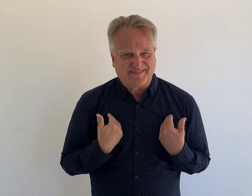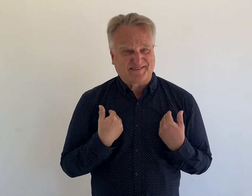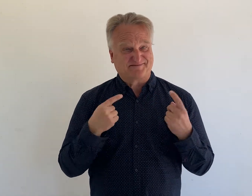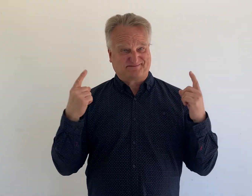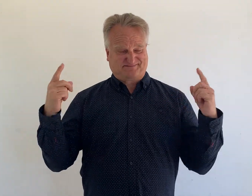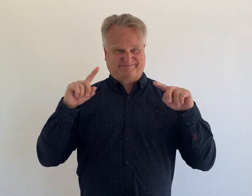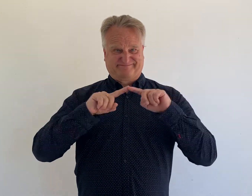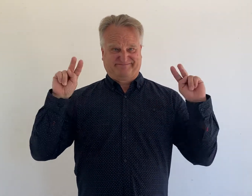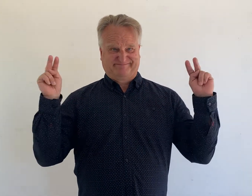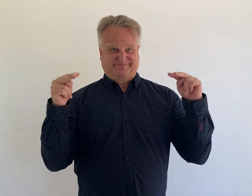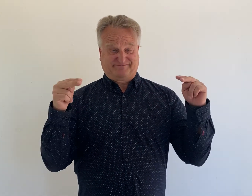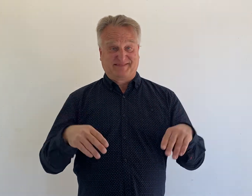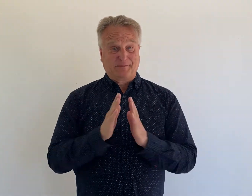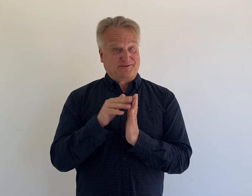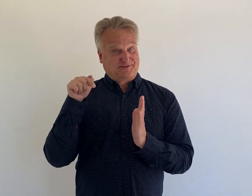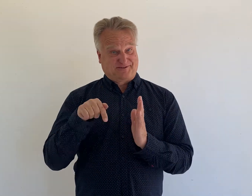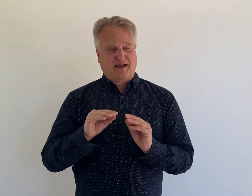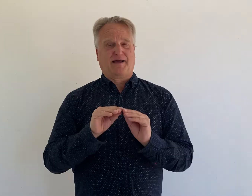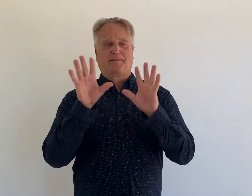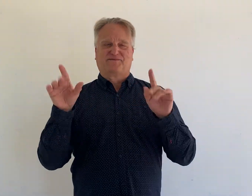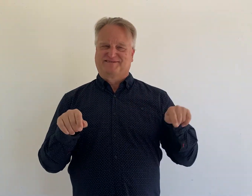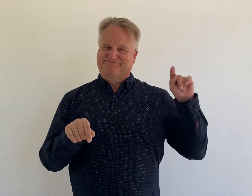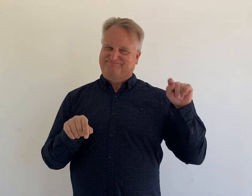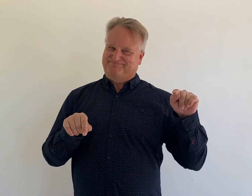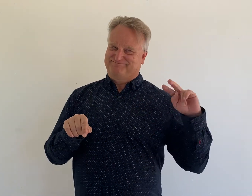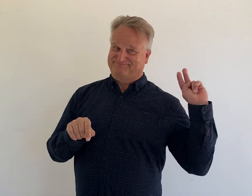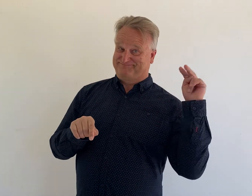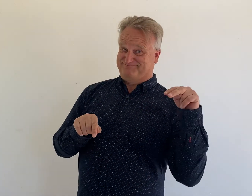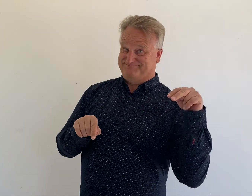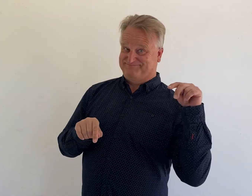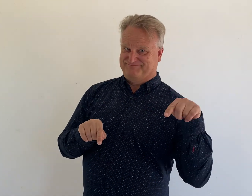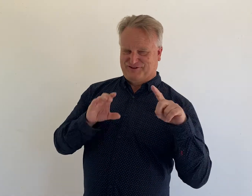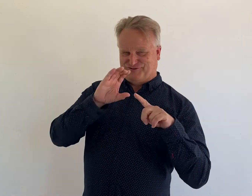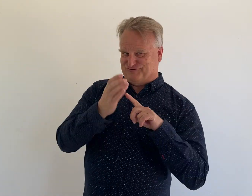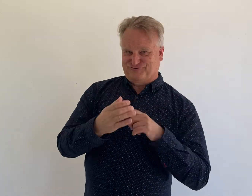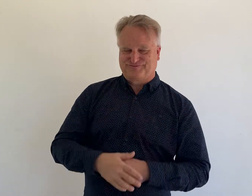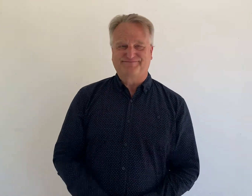Clearly, this second perspective is the focus of this book.